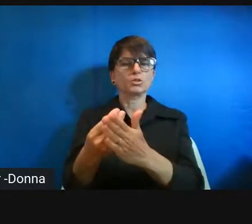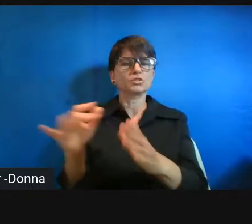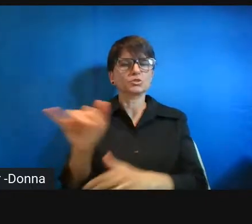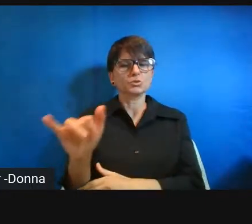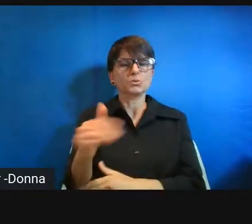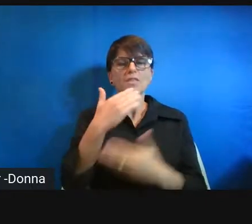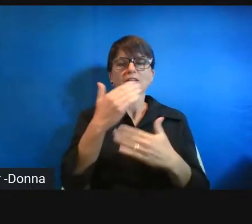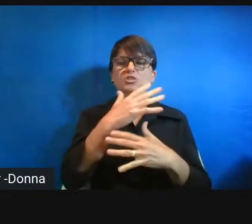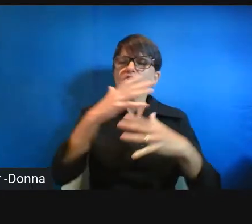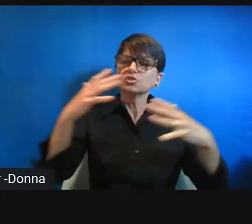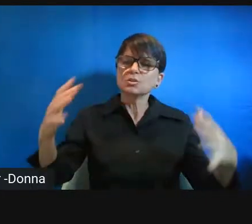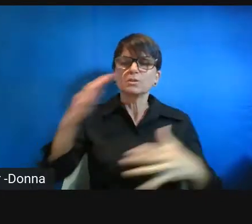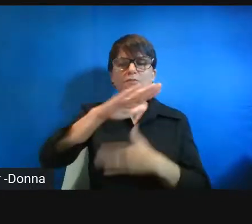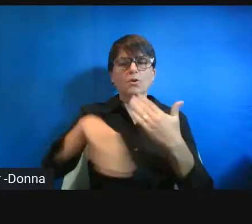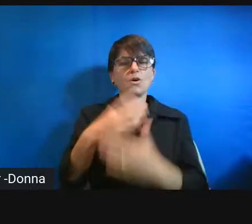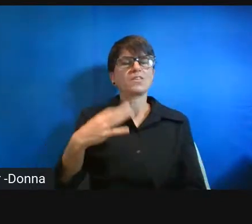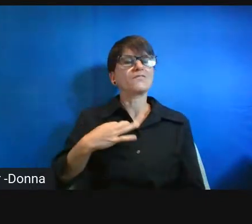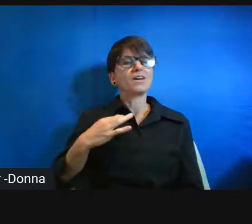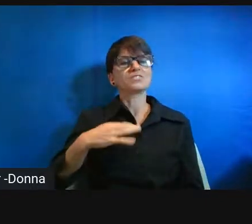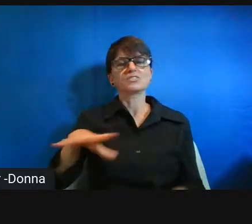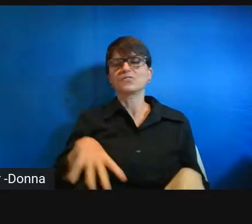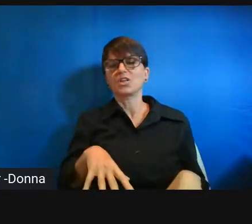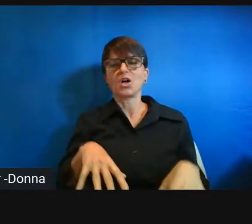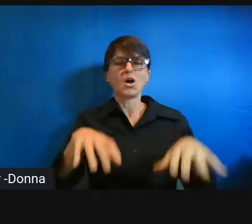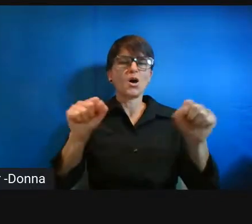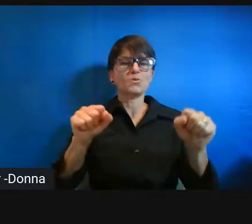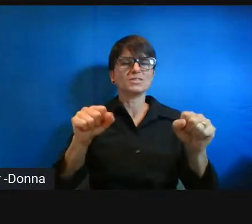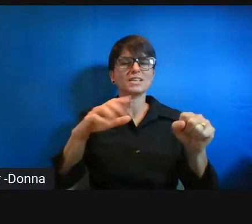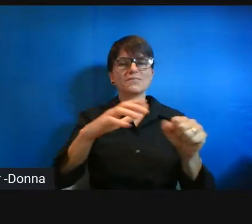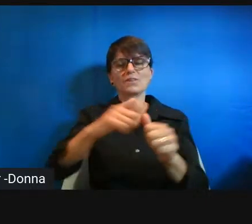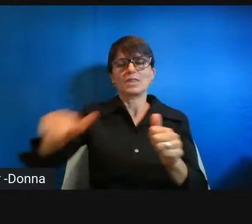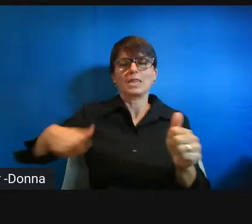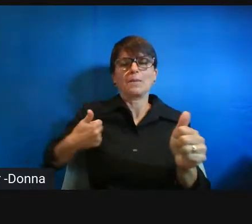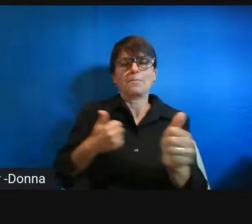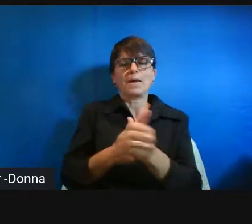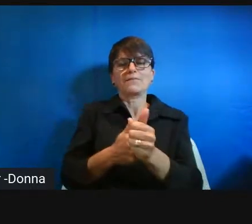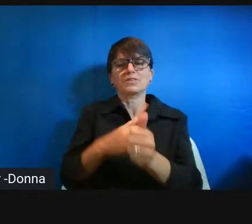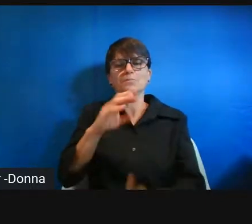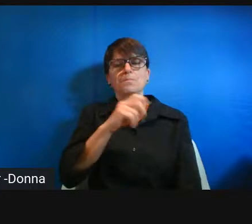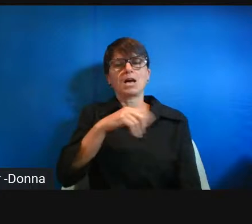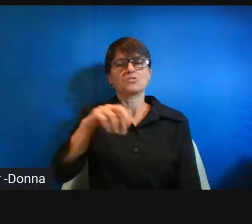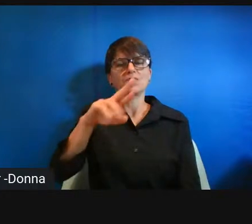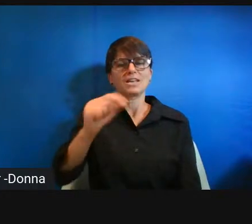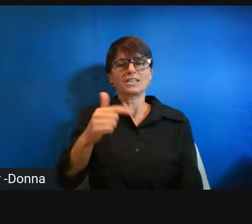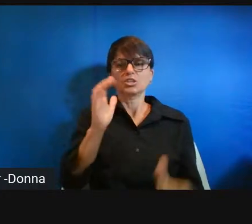to all of the volunteers who have been hosting sessions, moderating the chat and keeping the stream running in the background .